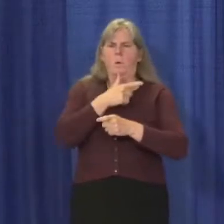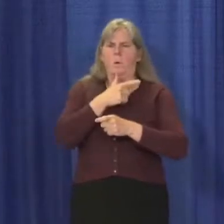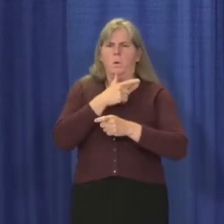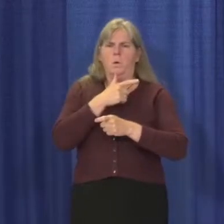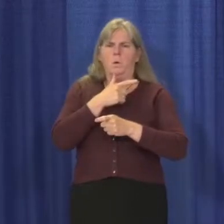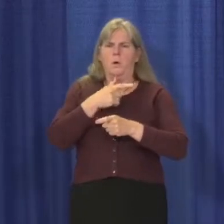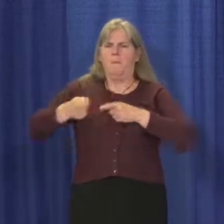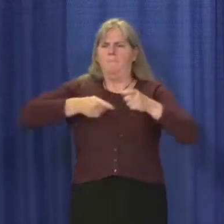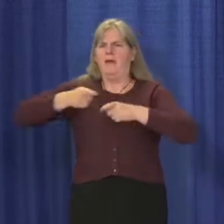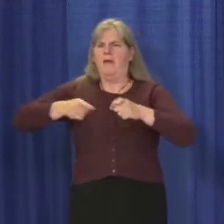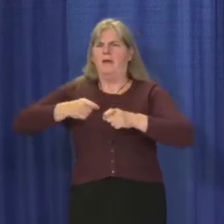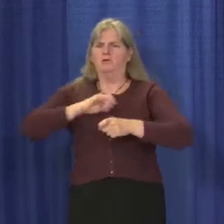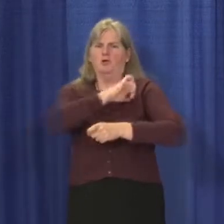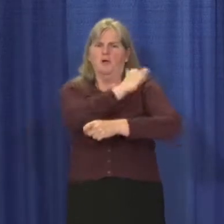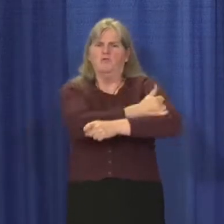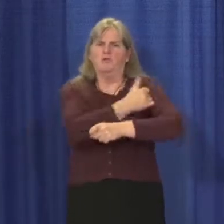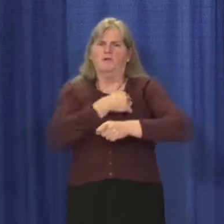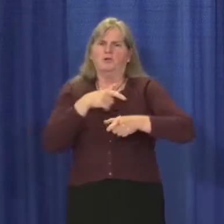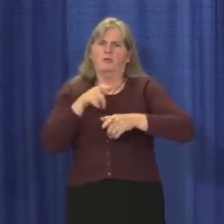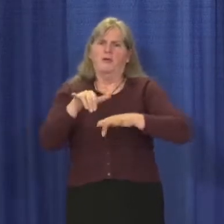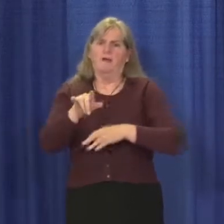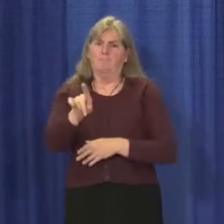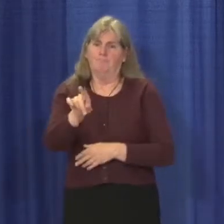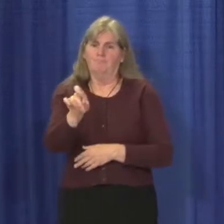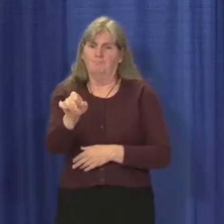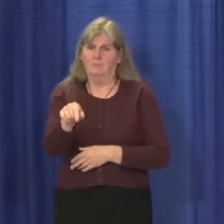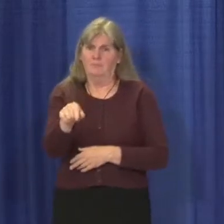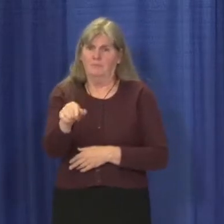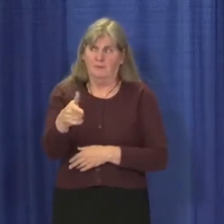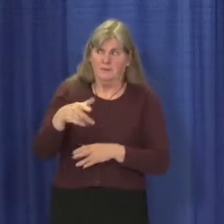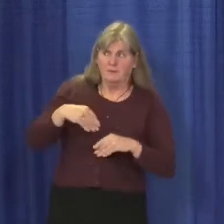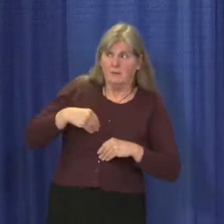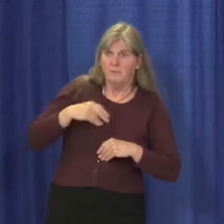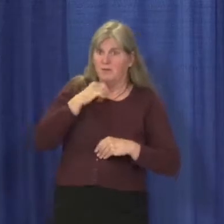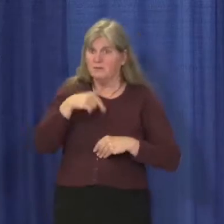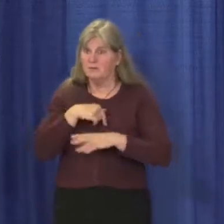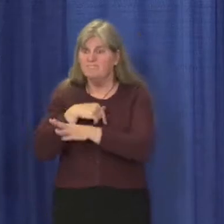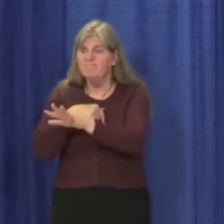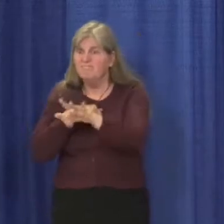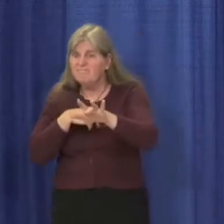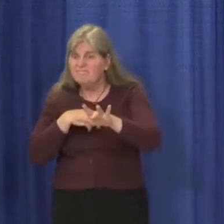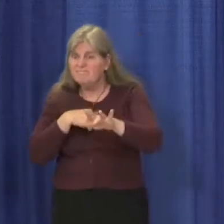things simple and workable the concepts of organize gatherings